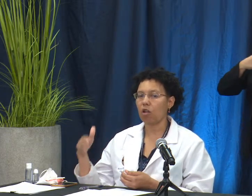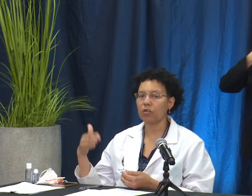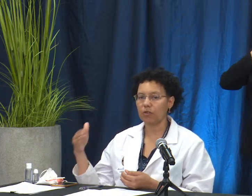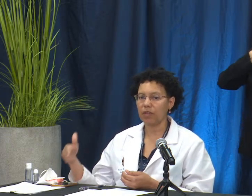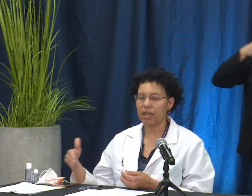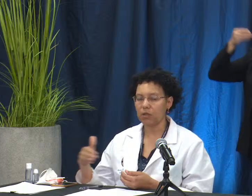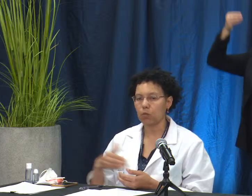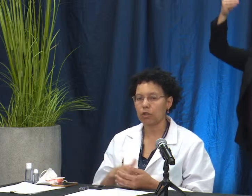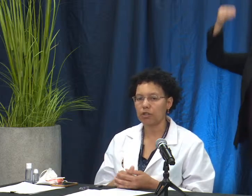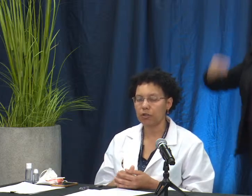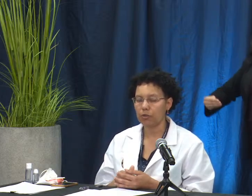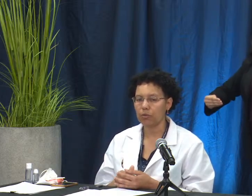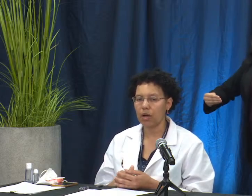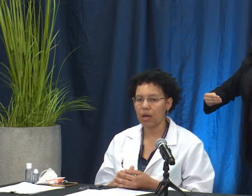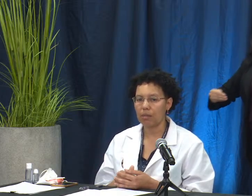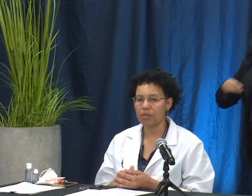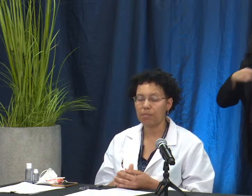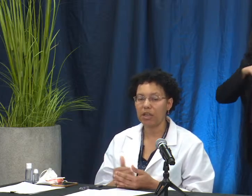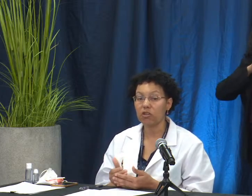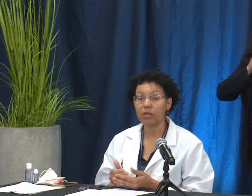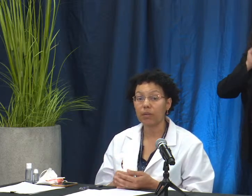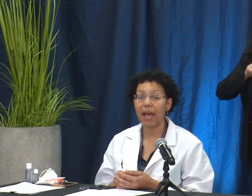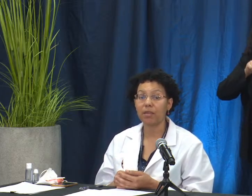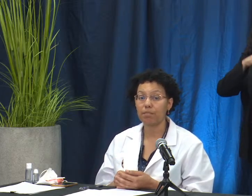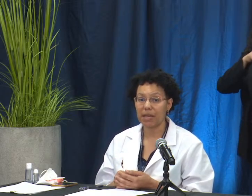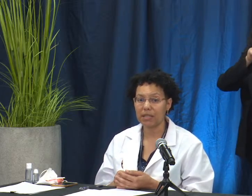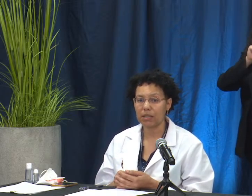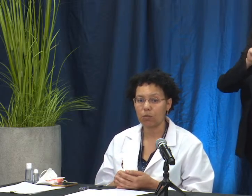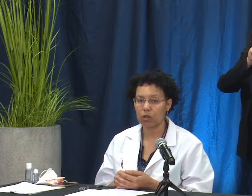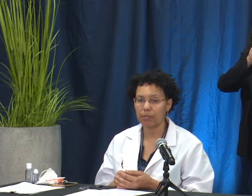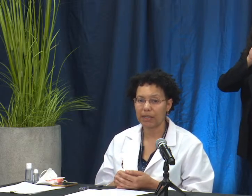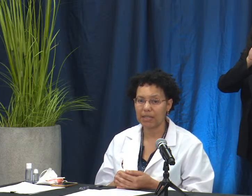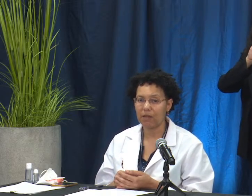all of those things were to make sure that we had the best workplace safety